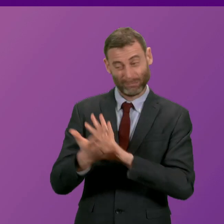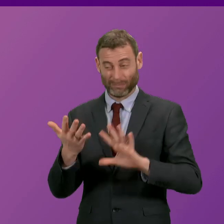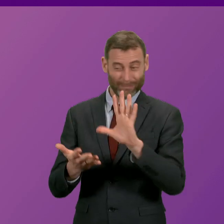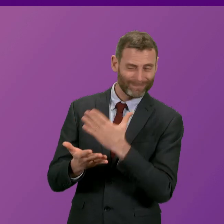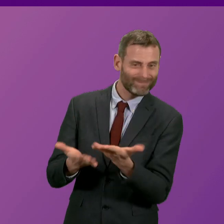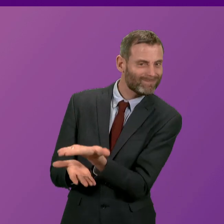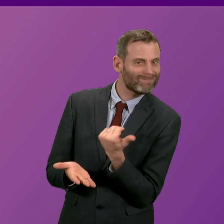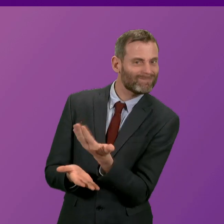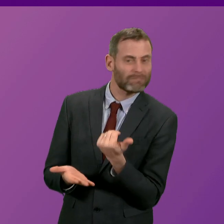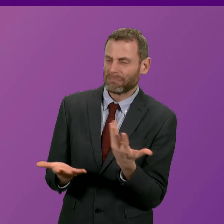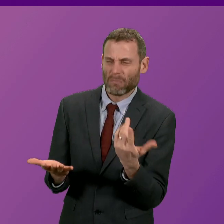Let us hear the First Minister.